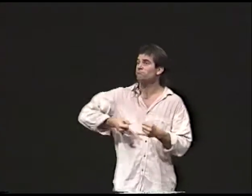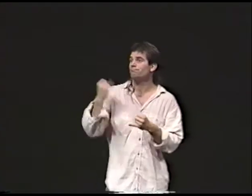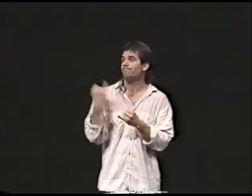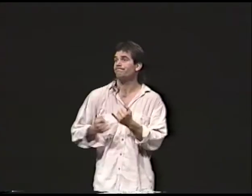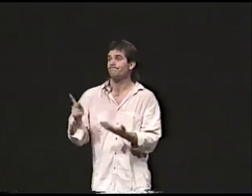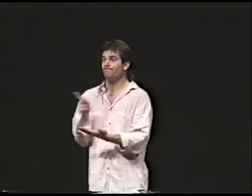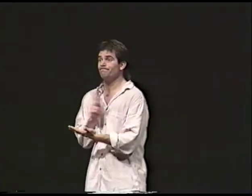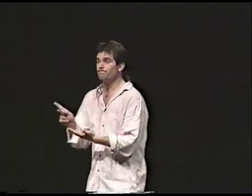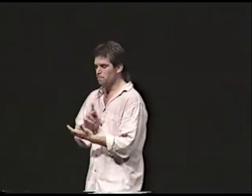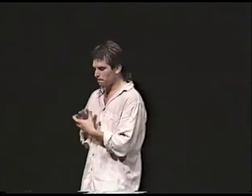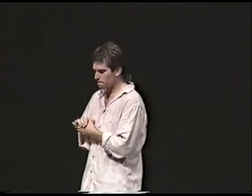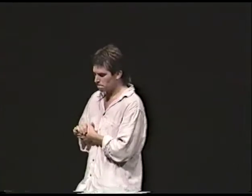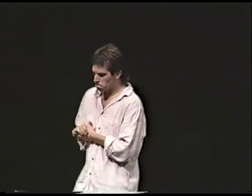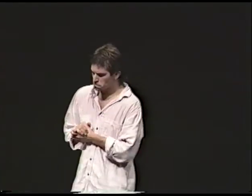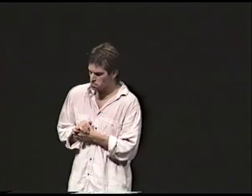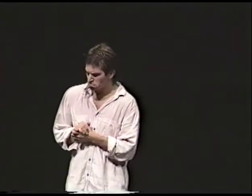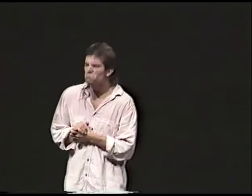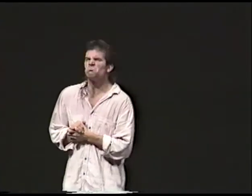Now, this is my last poem.